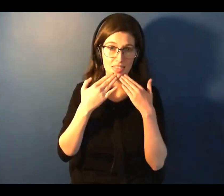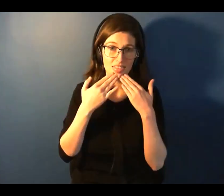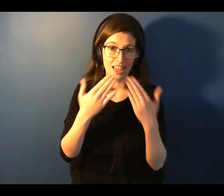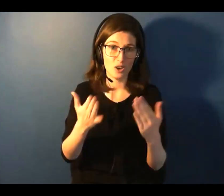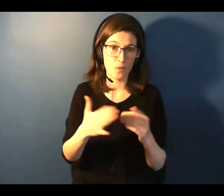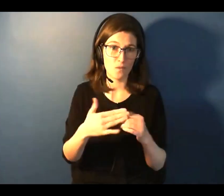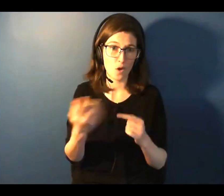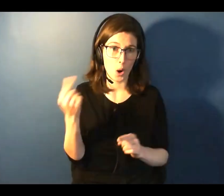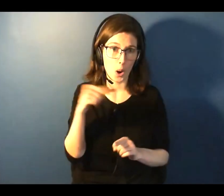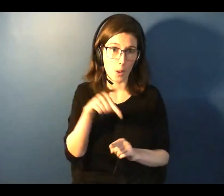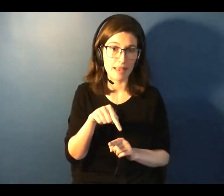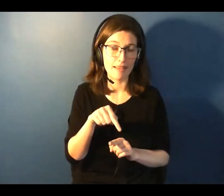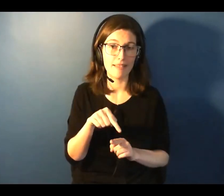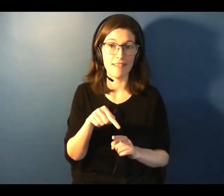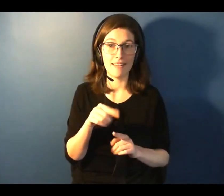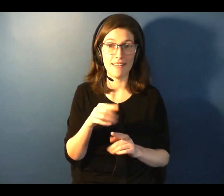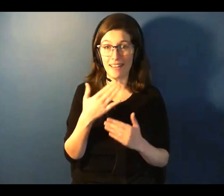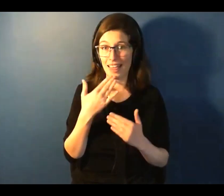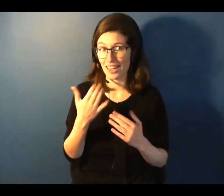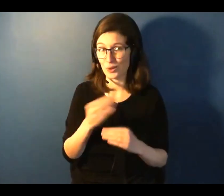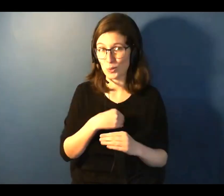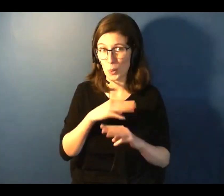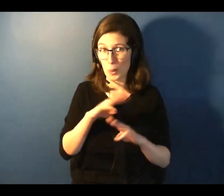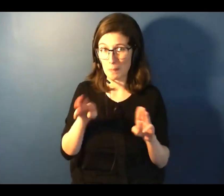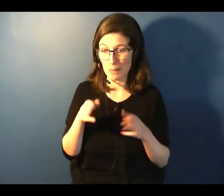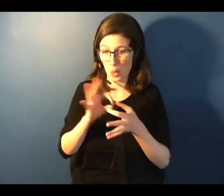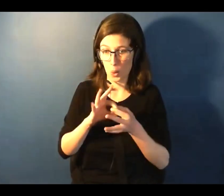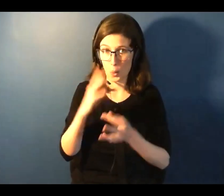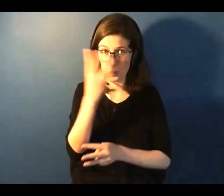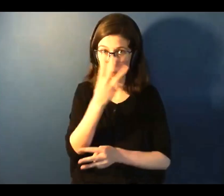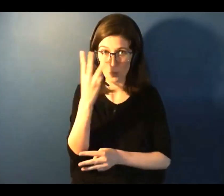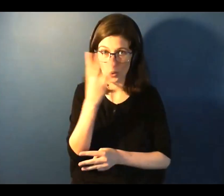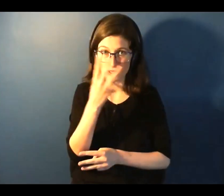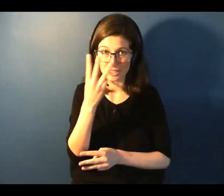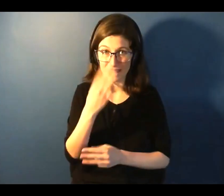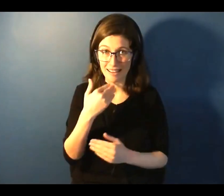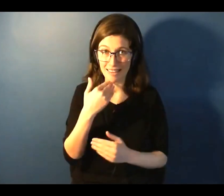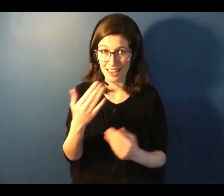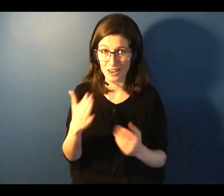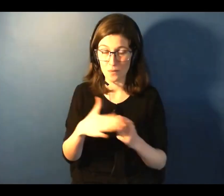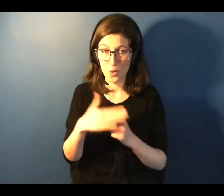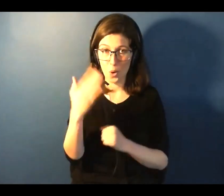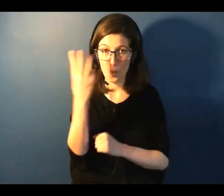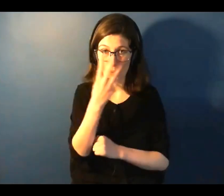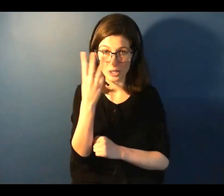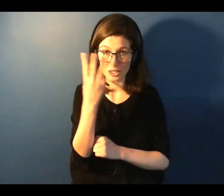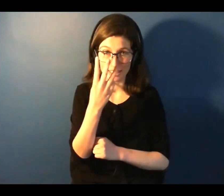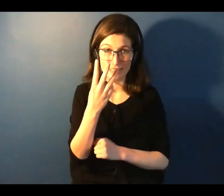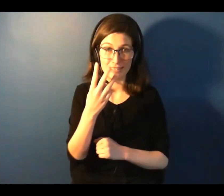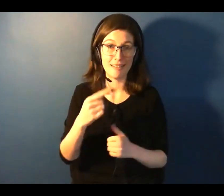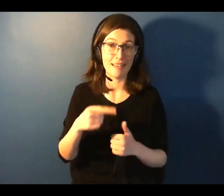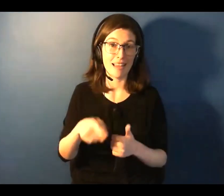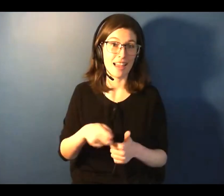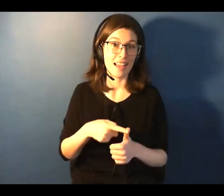our viewers at home. Kate: thanks for joining in, and thanks so much, Isabelle, for